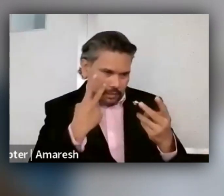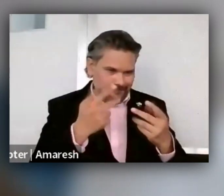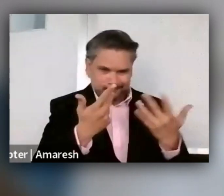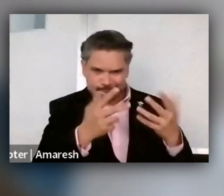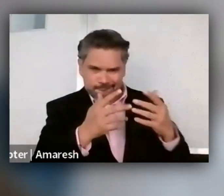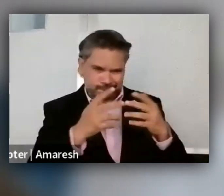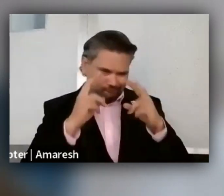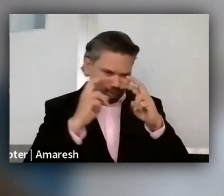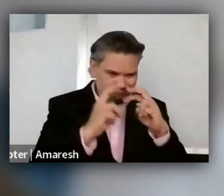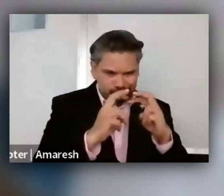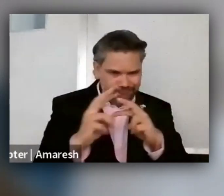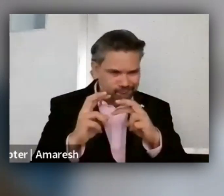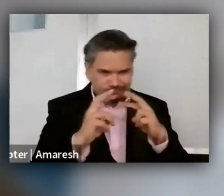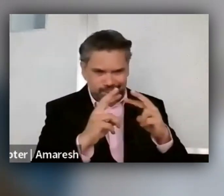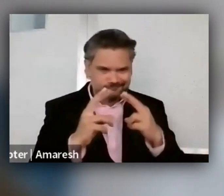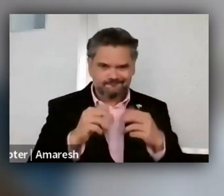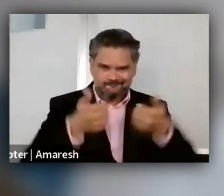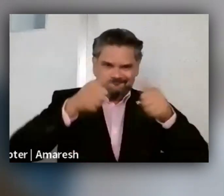So until next year's conversation on the anniversary of the same day, we can make some trials